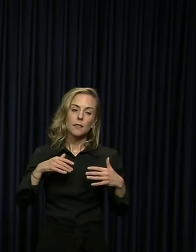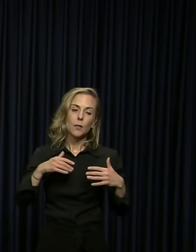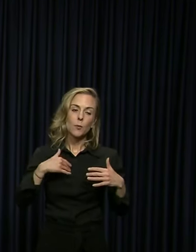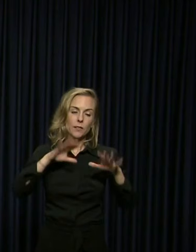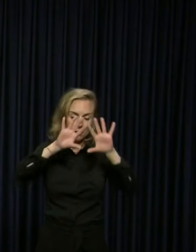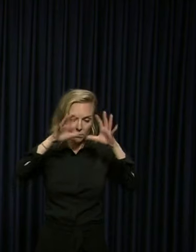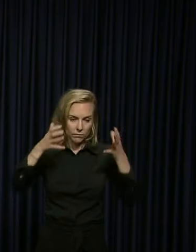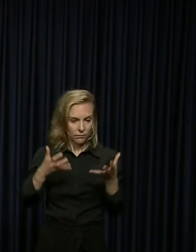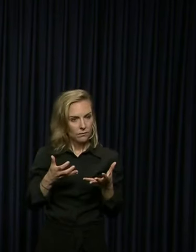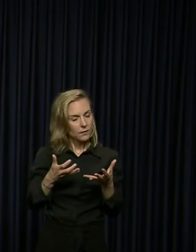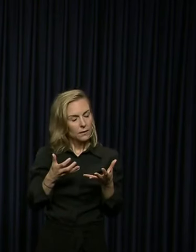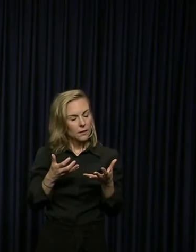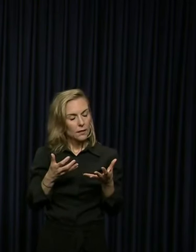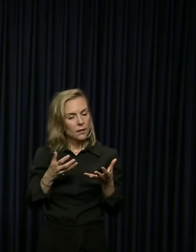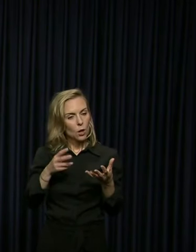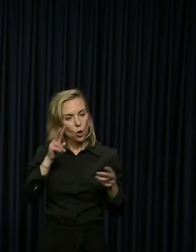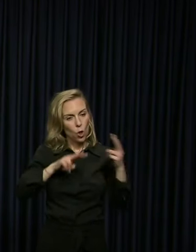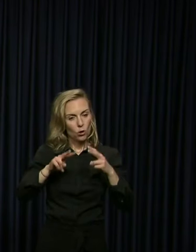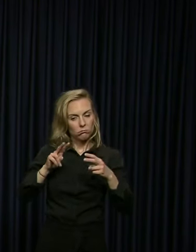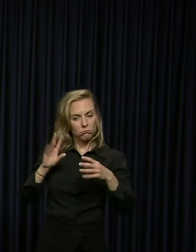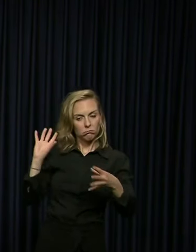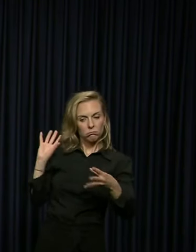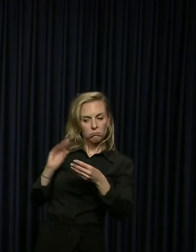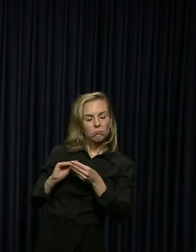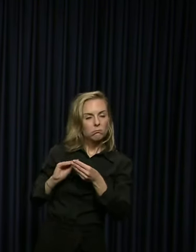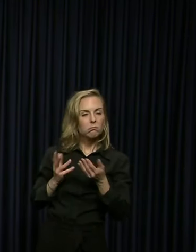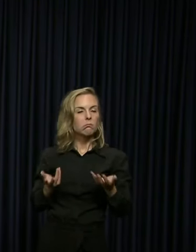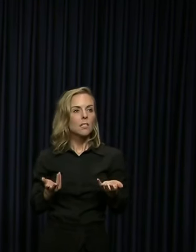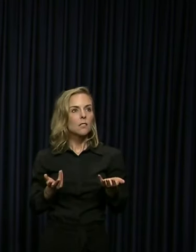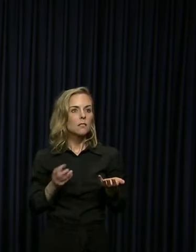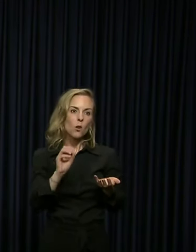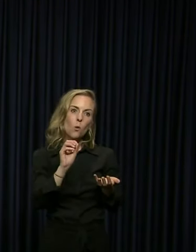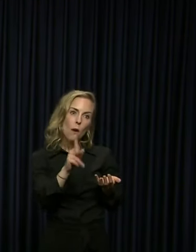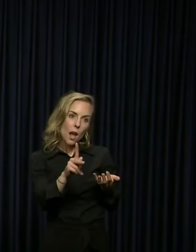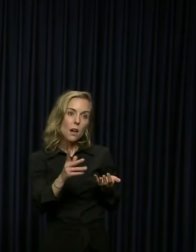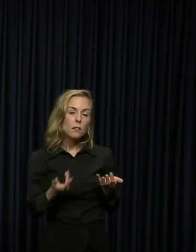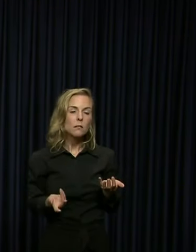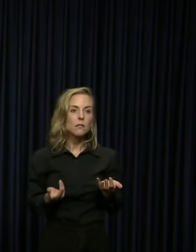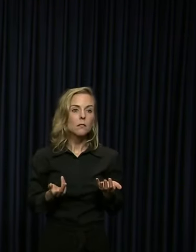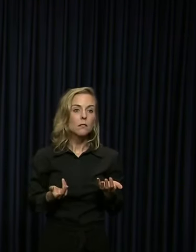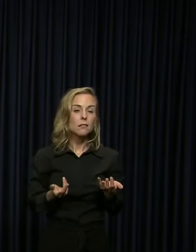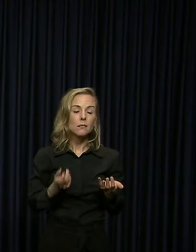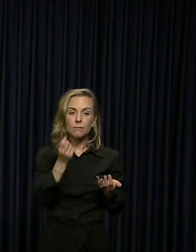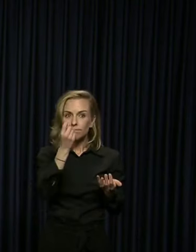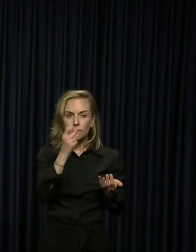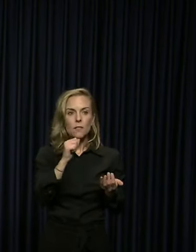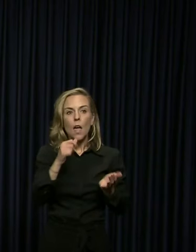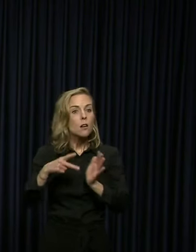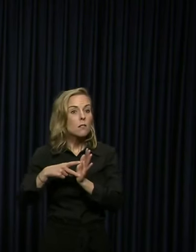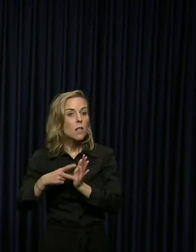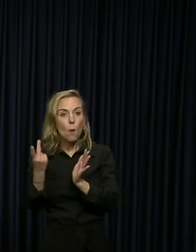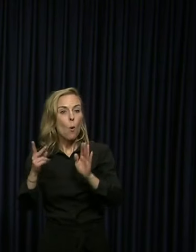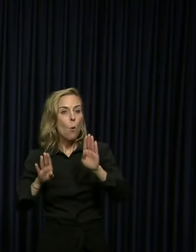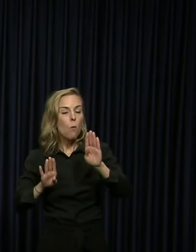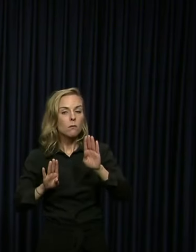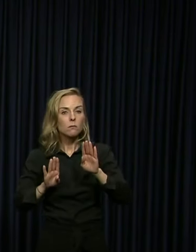AND WE'RE STILL NOT GETTING ALL THE REPORTS FROM ALL THE LABS ON